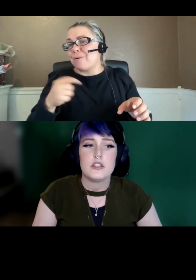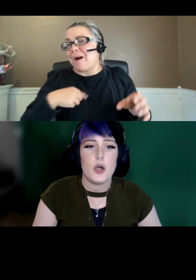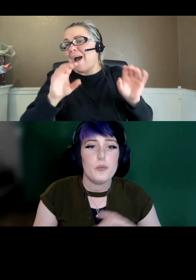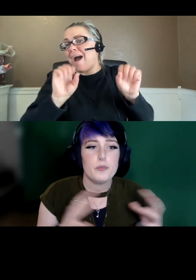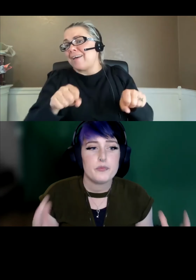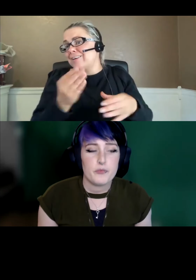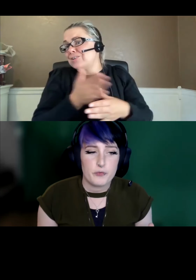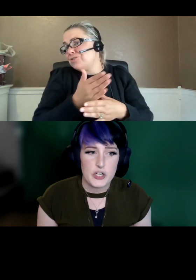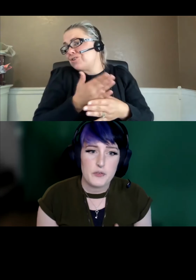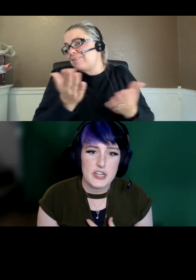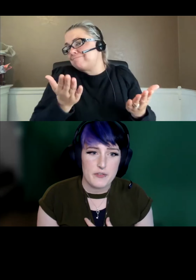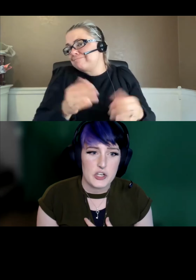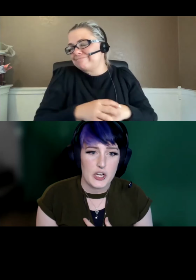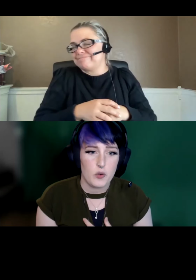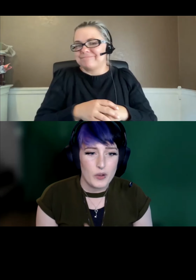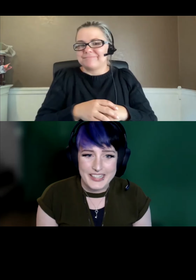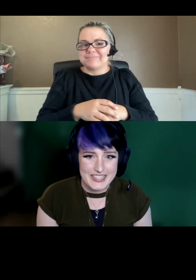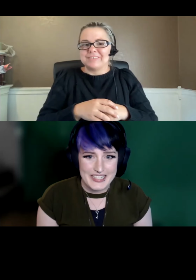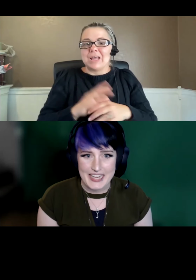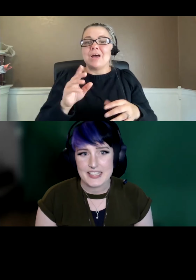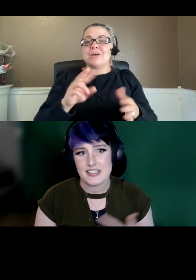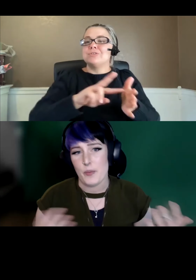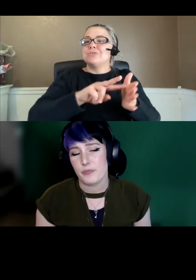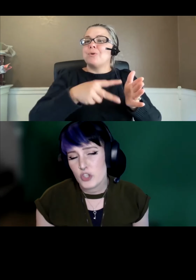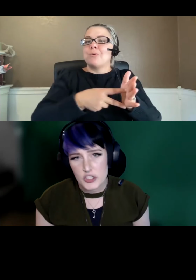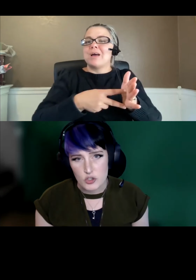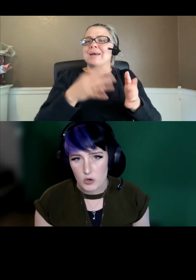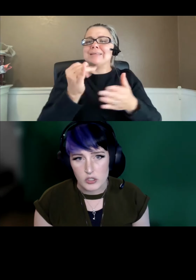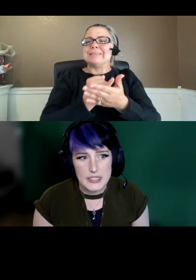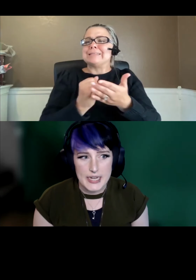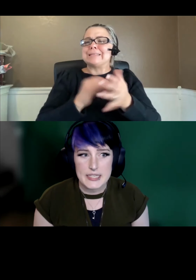So start off with the definition, what is a design system? Just in general a design